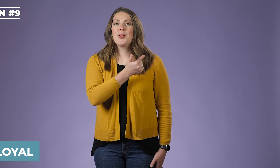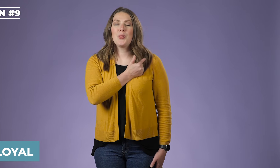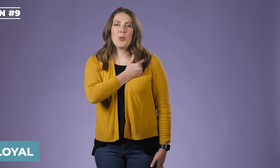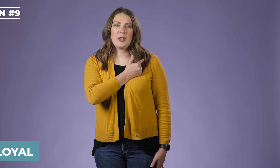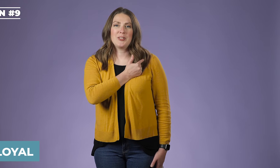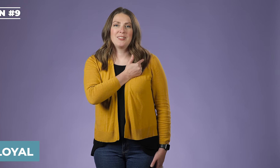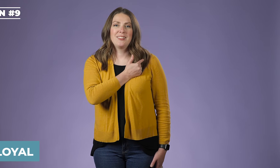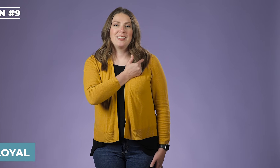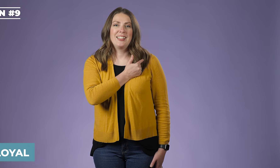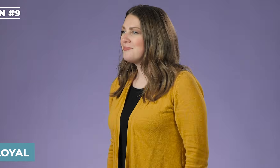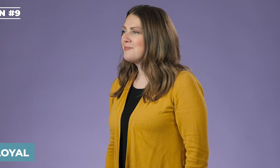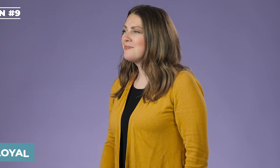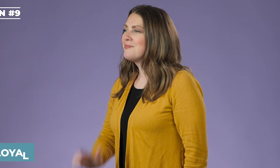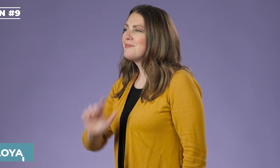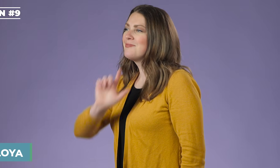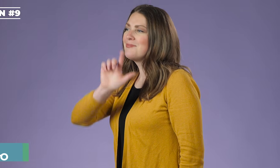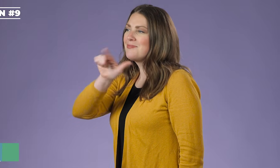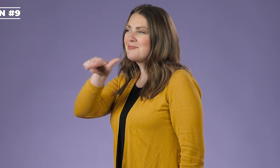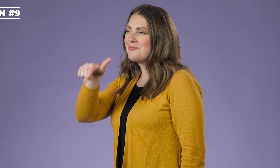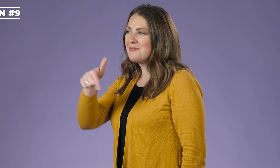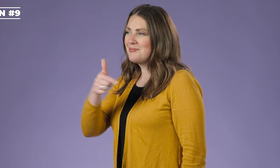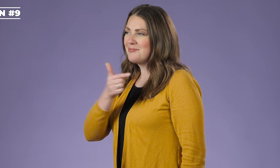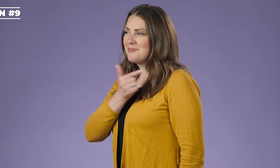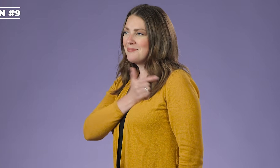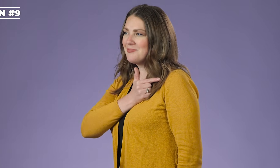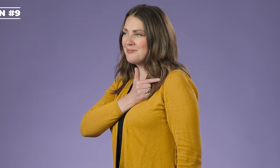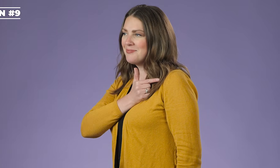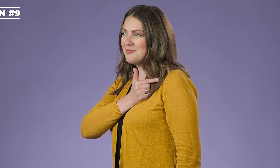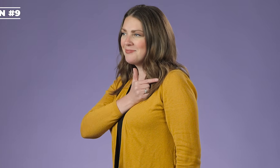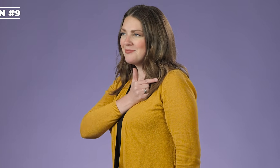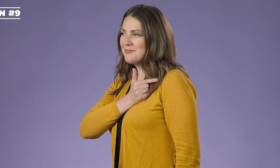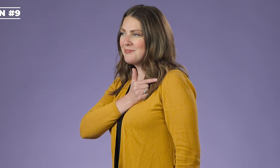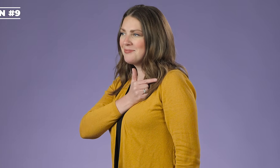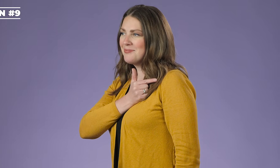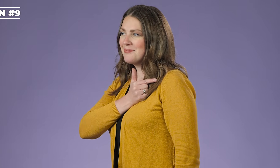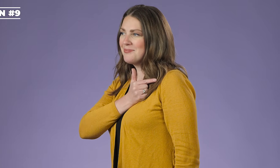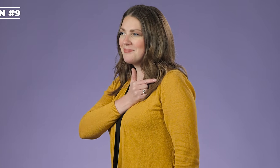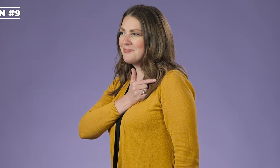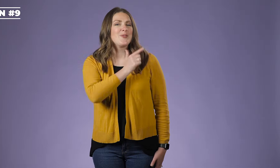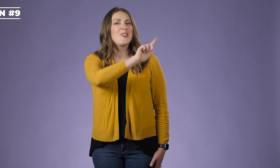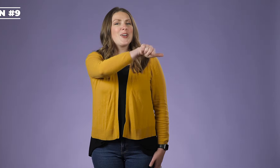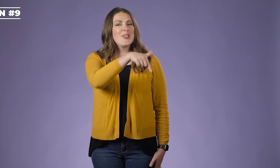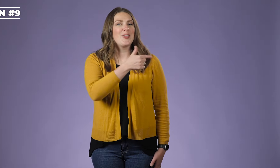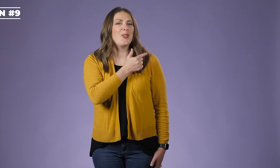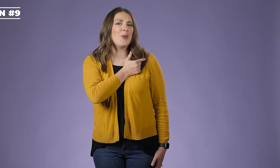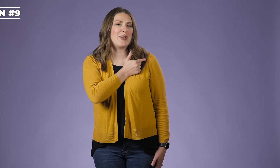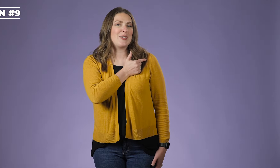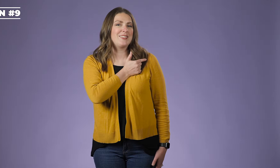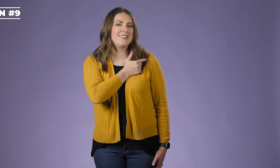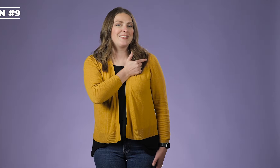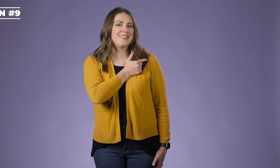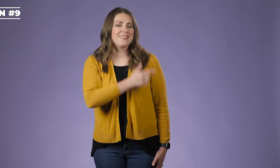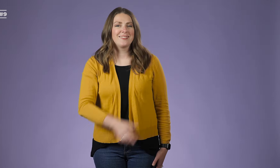loyal. It's an L-hand twisting around your heart. Loyal.